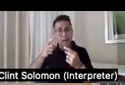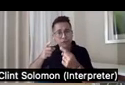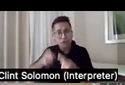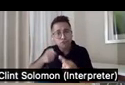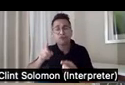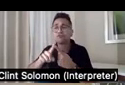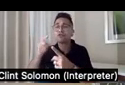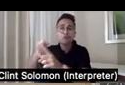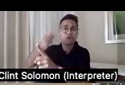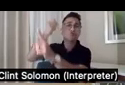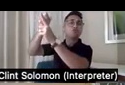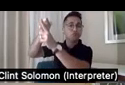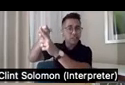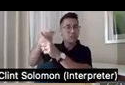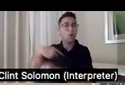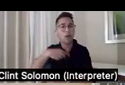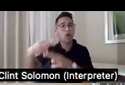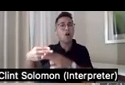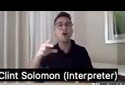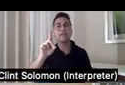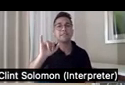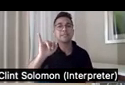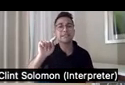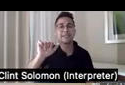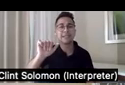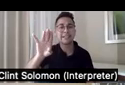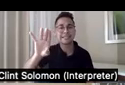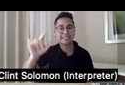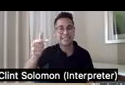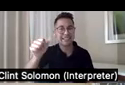distancing and it's it's kind of complex there's a lot of different elements to it